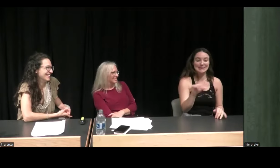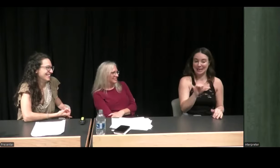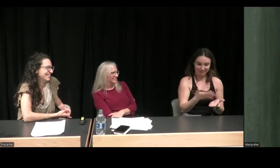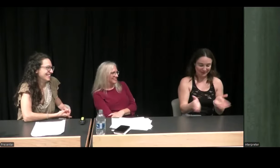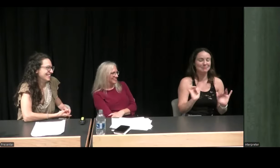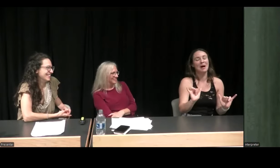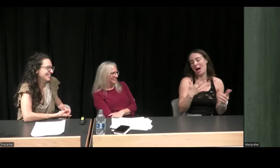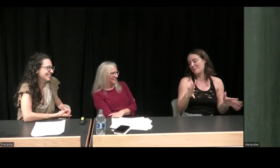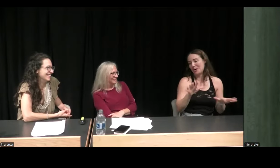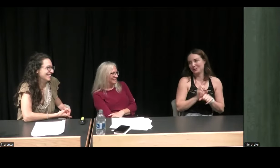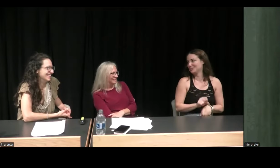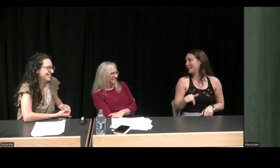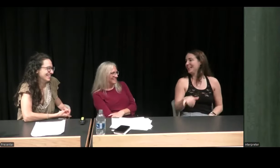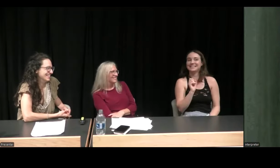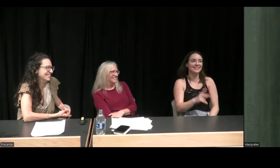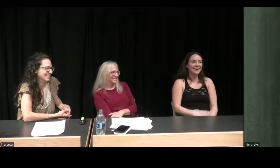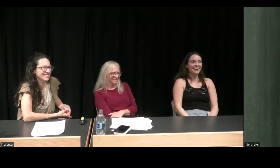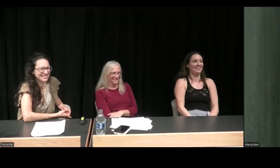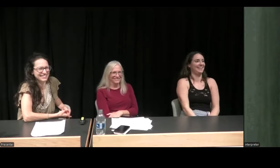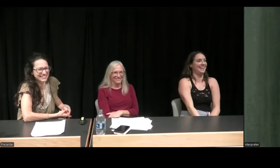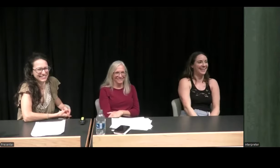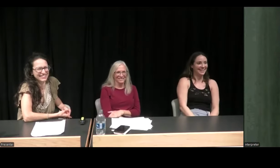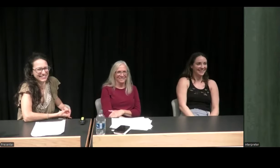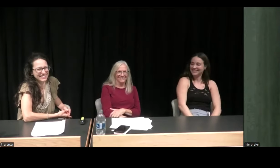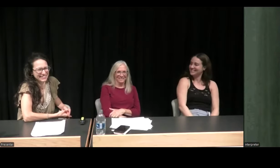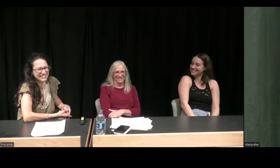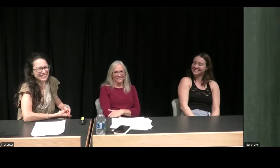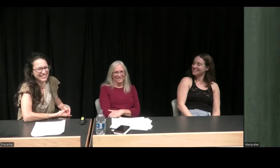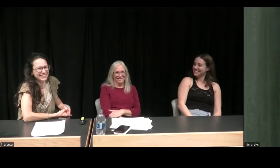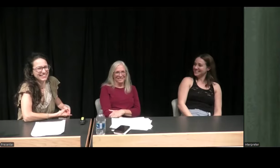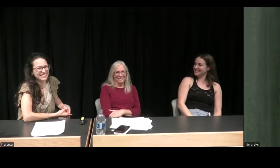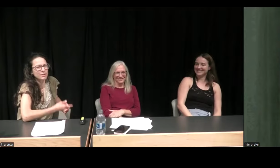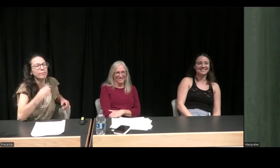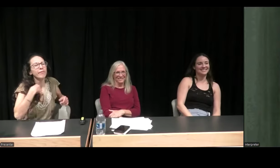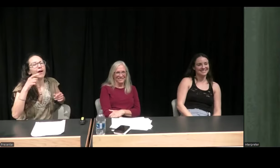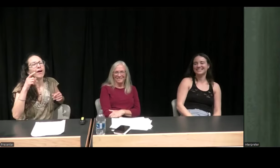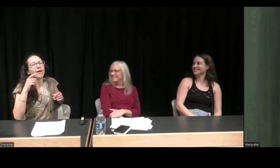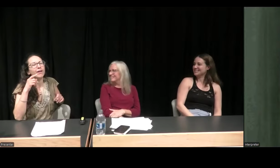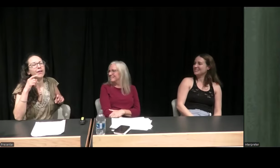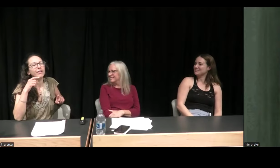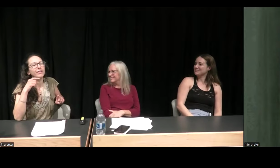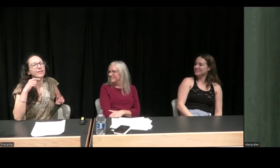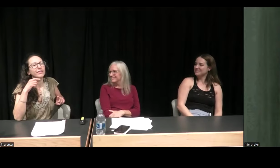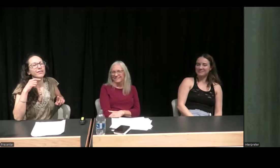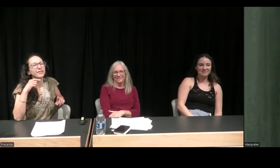being Latina I have uh double that because it's already in the Latina culture and then as well